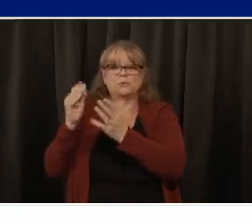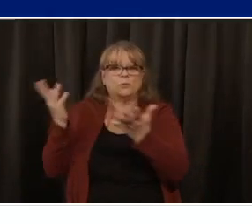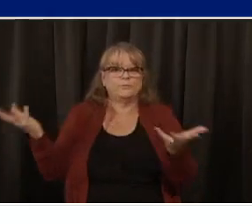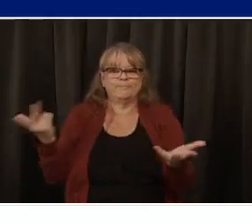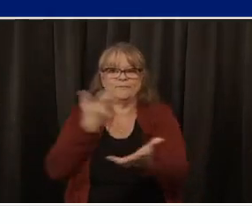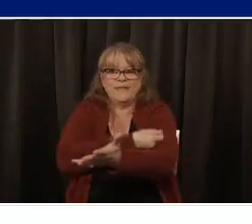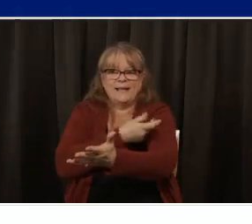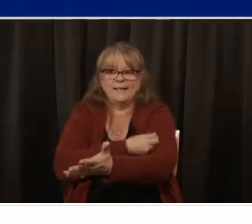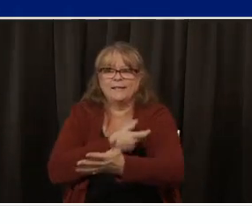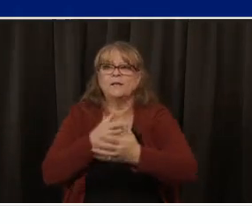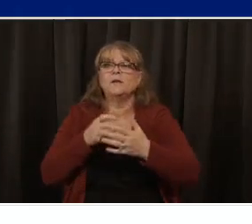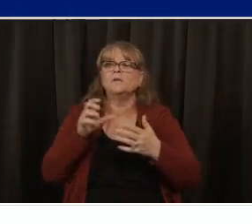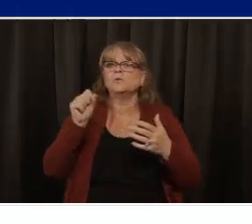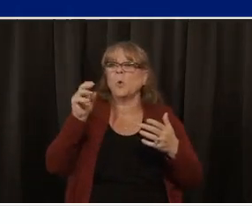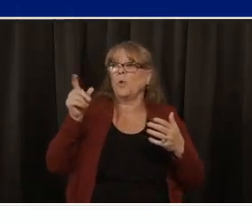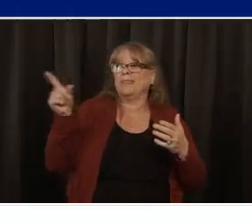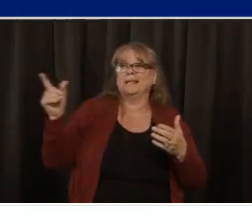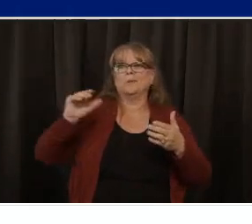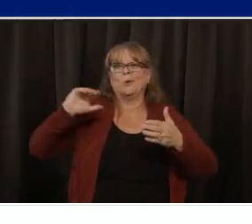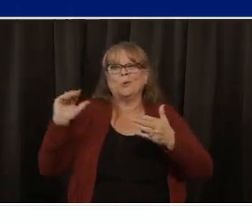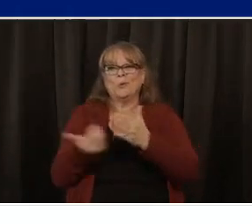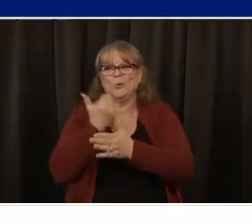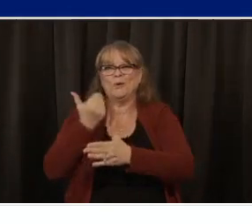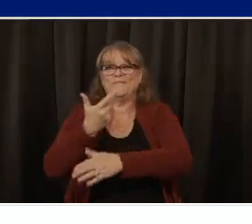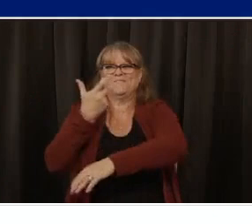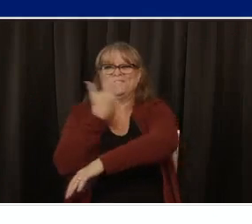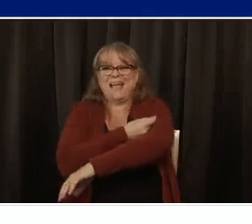vaccines that we've we've ever had in record time, and just getting that word